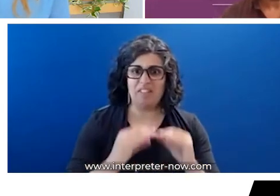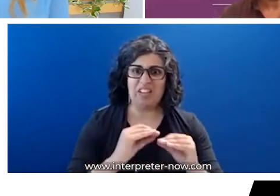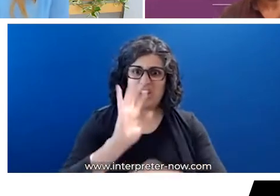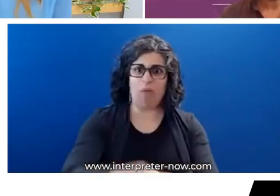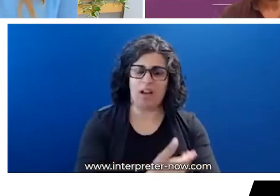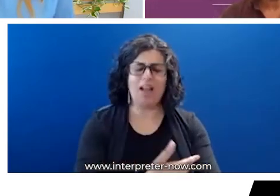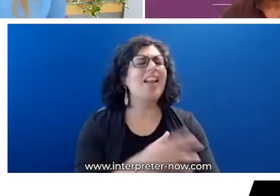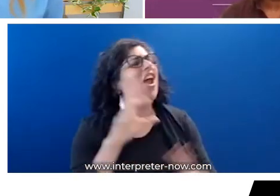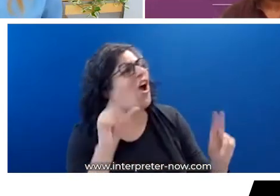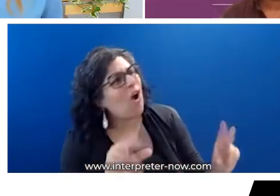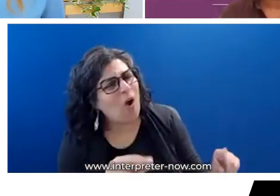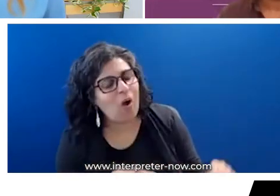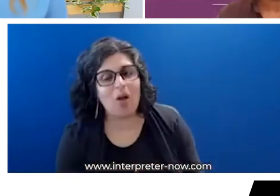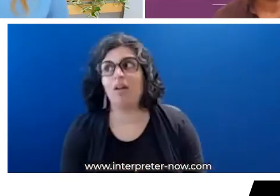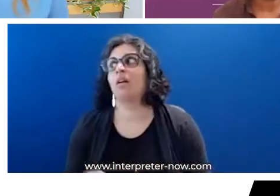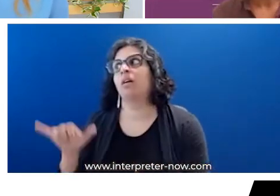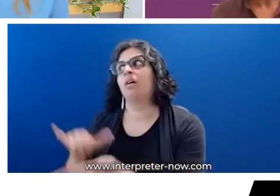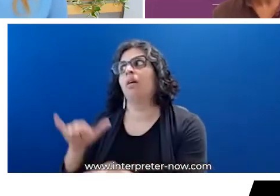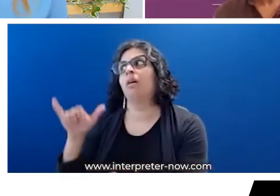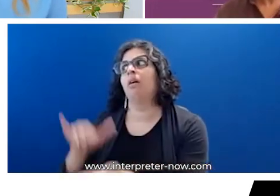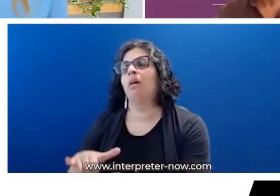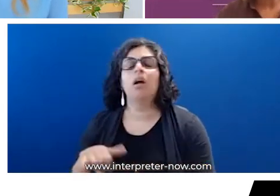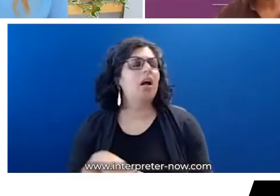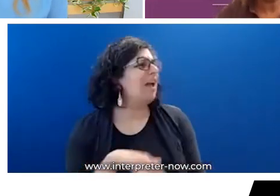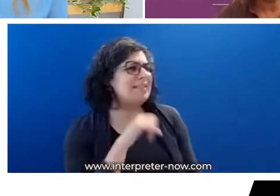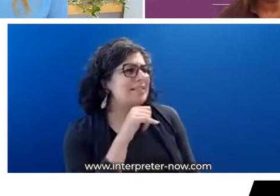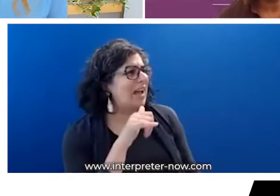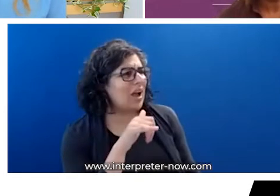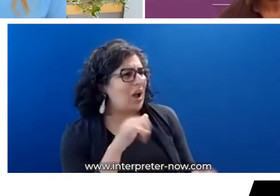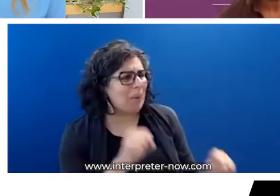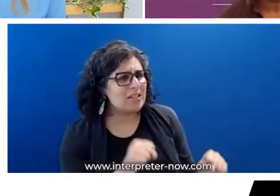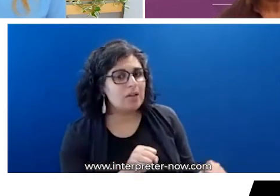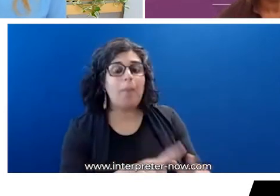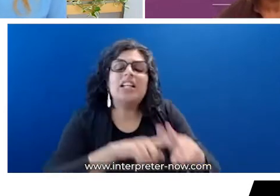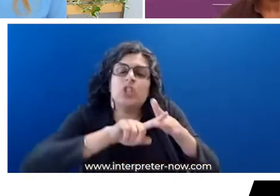It's not even possible, but it's a starting point. It's a starting point.